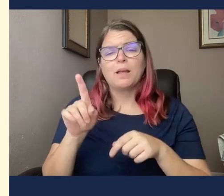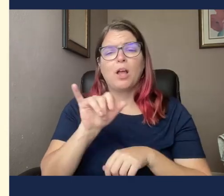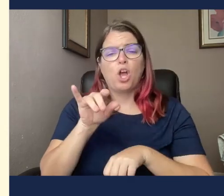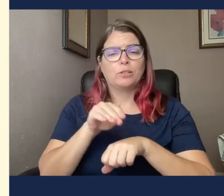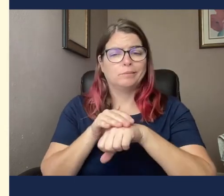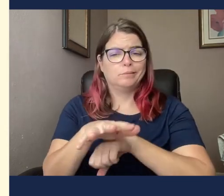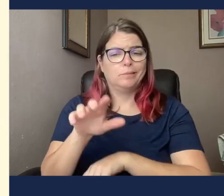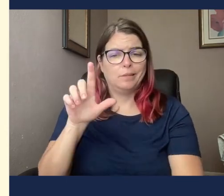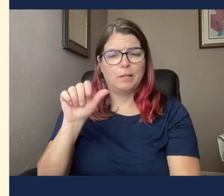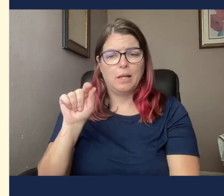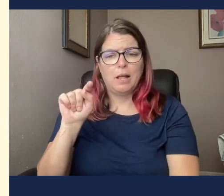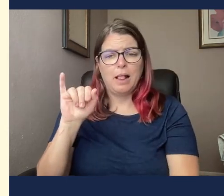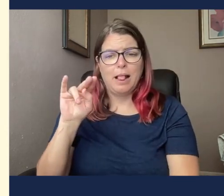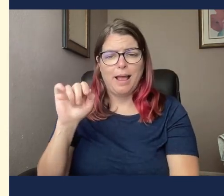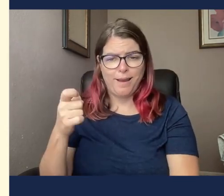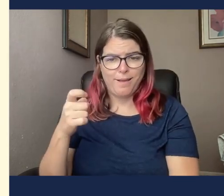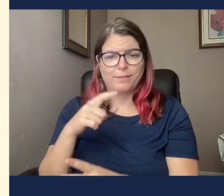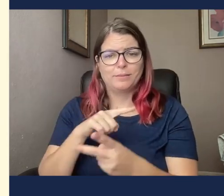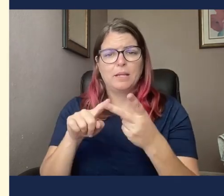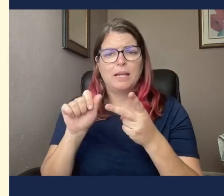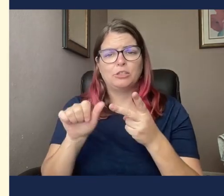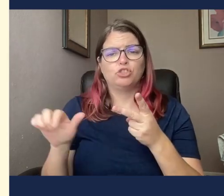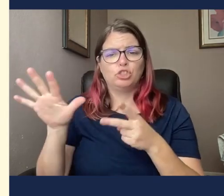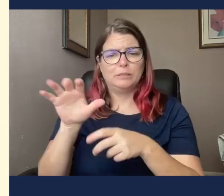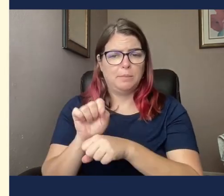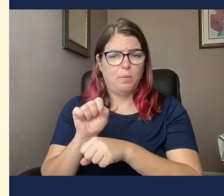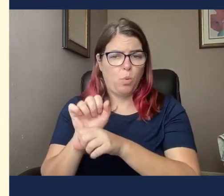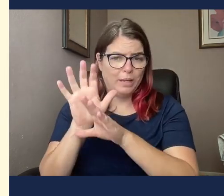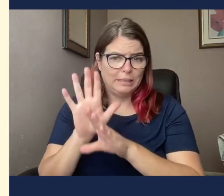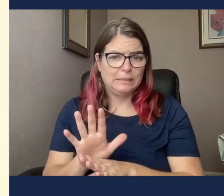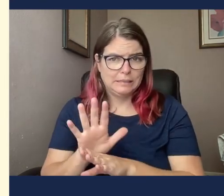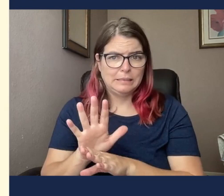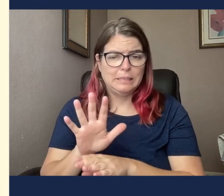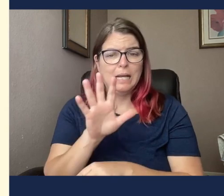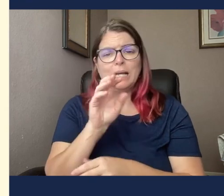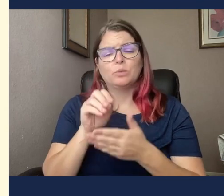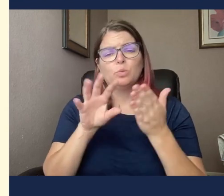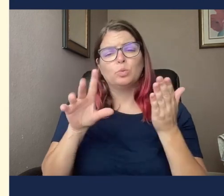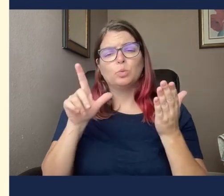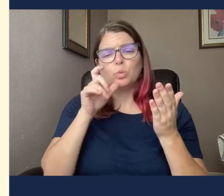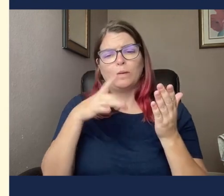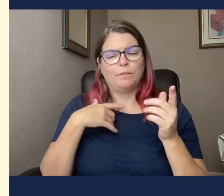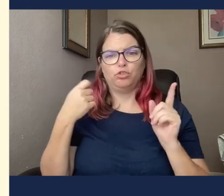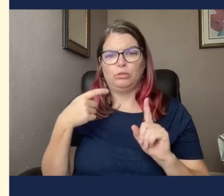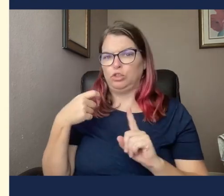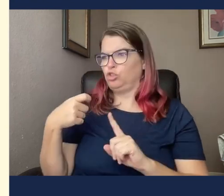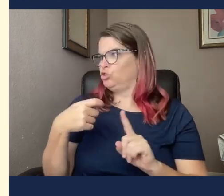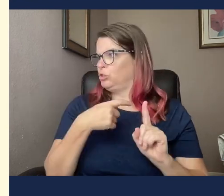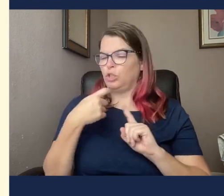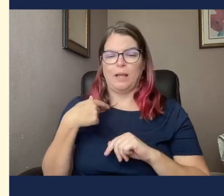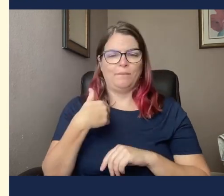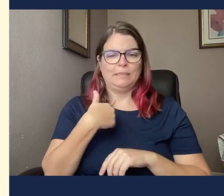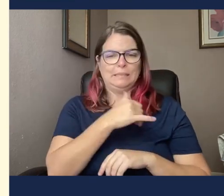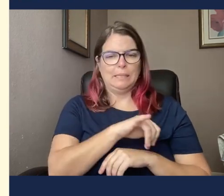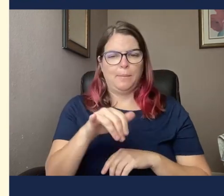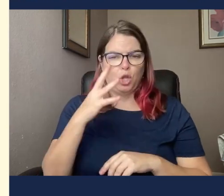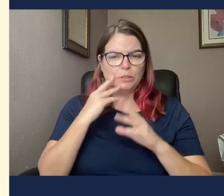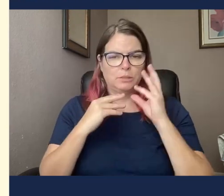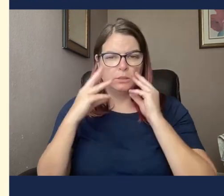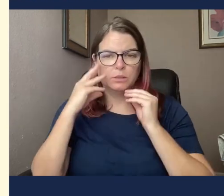hate on campuses.